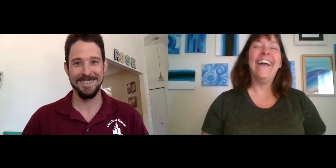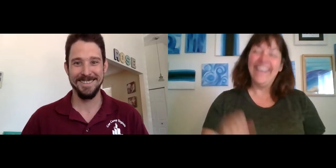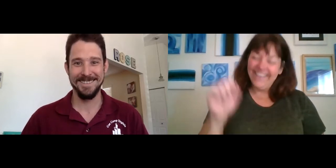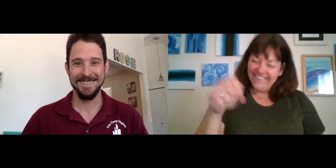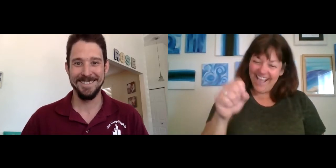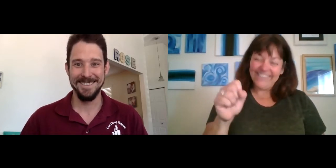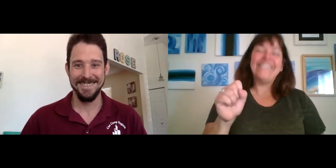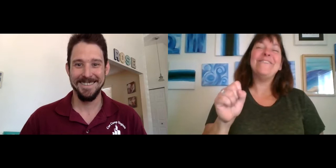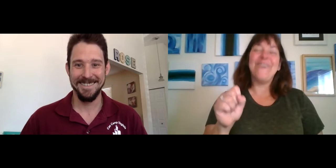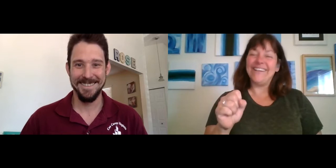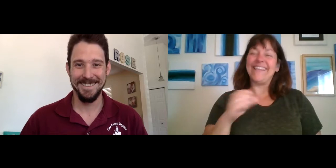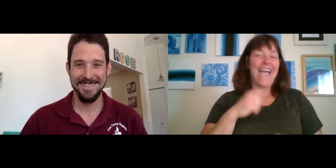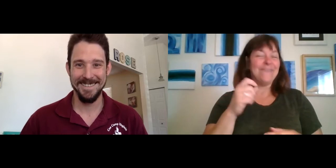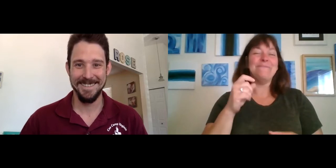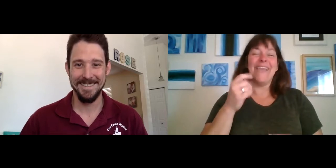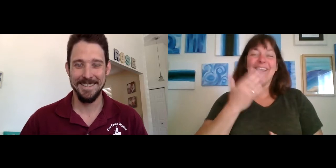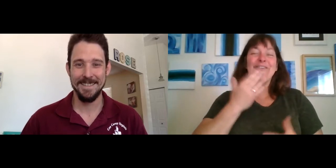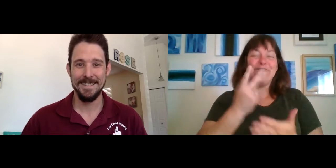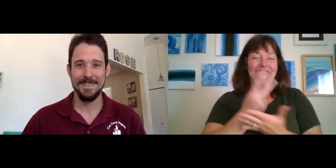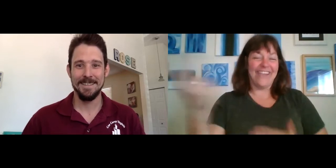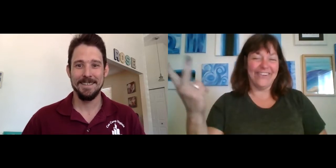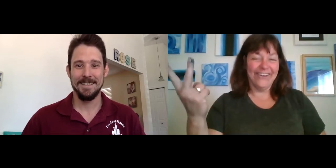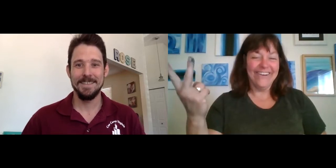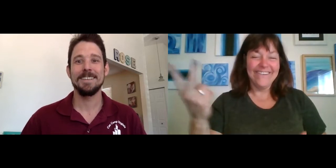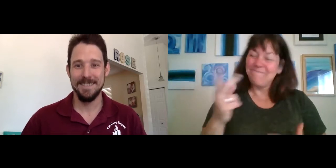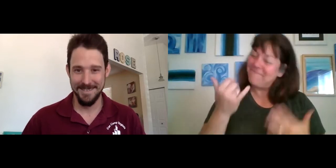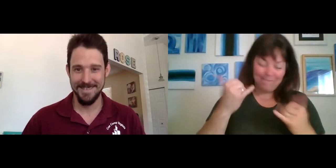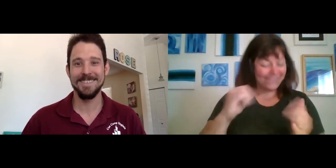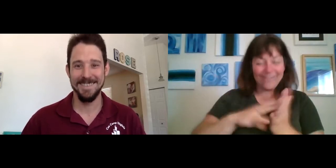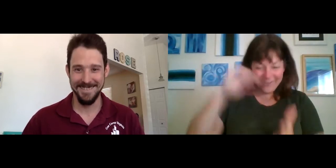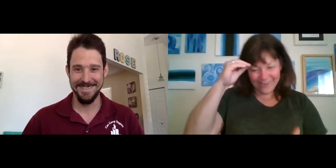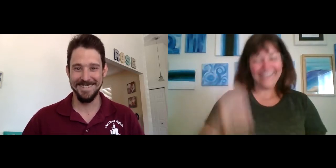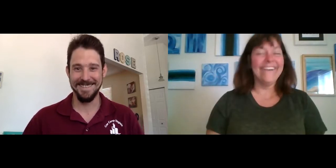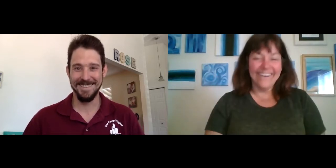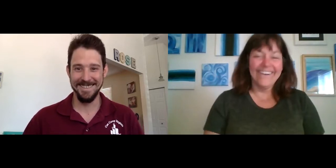Karen: yeah she was and I'm a Cue Failure--but I'm still learning!